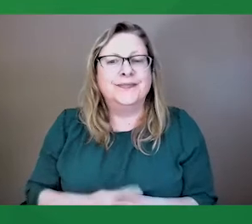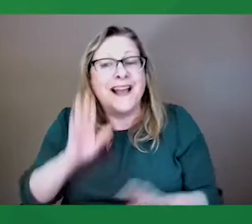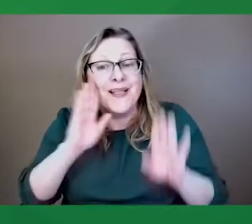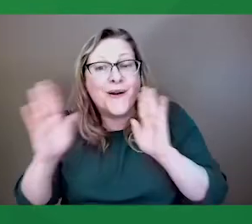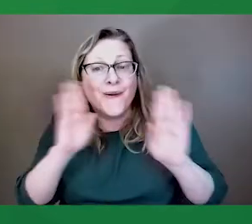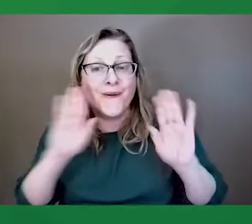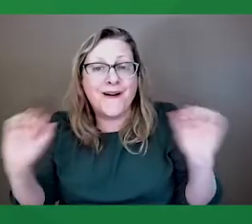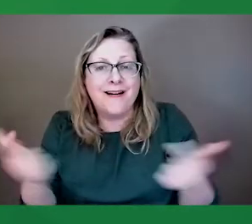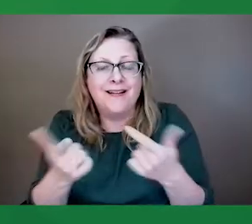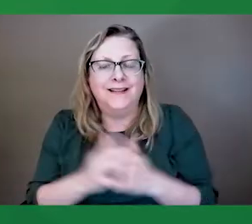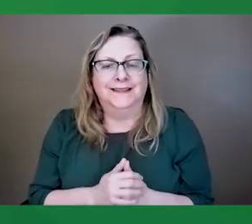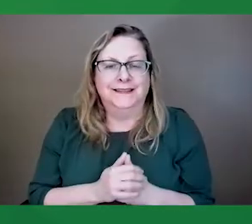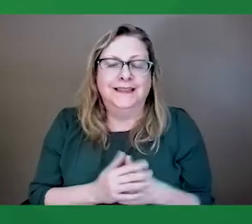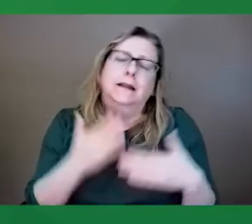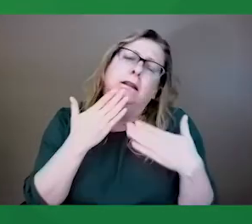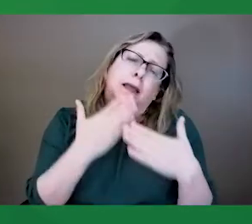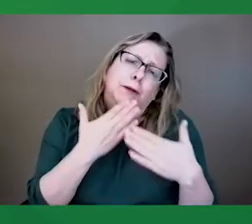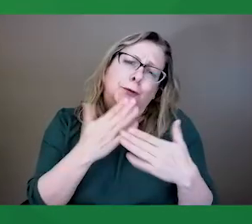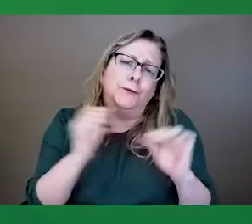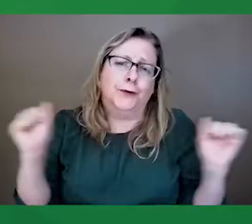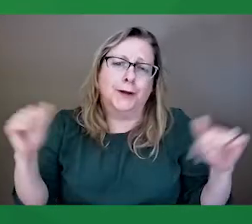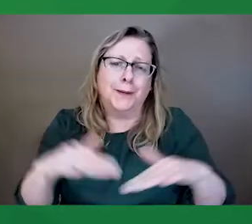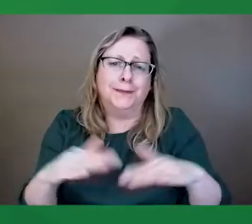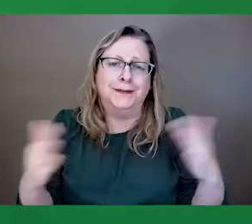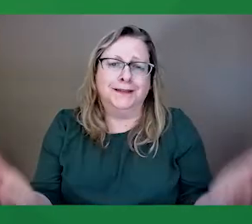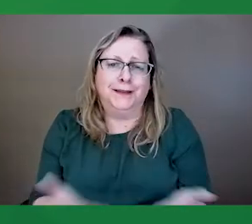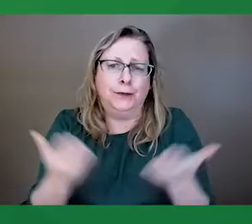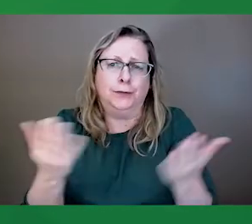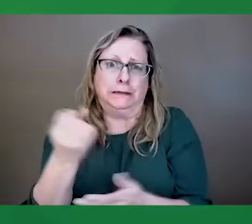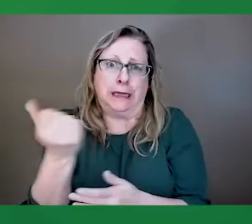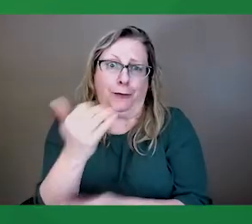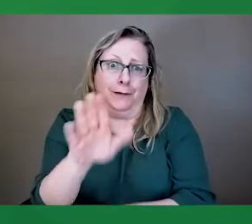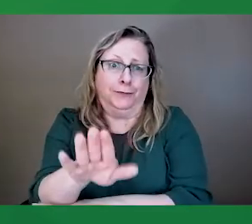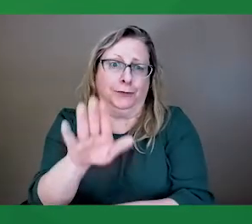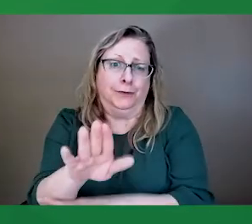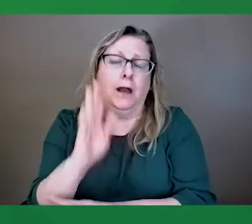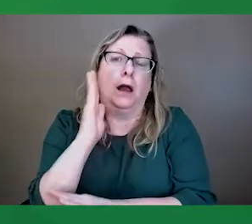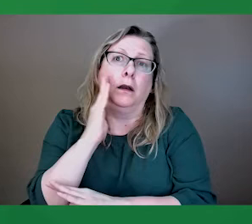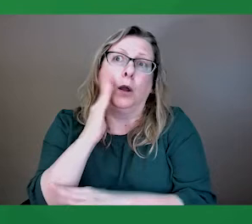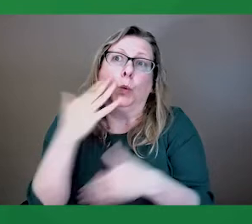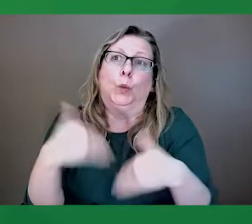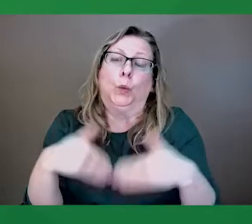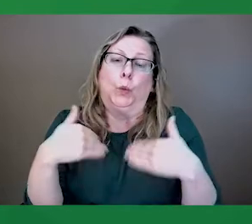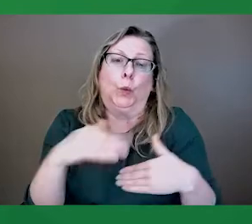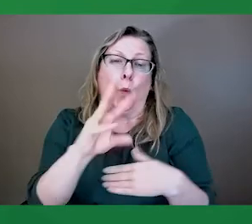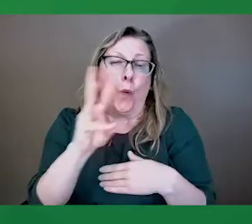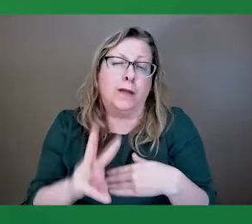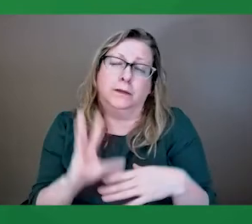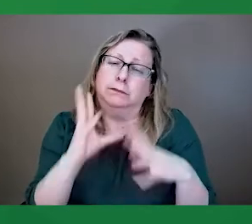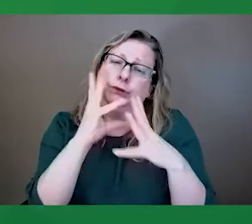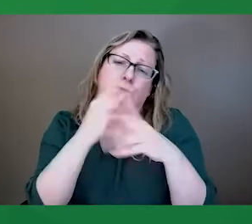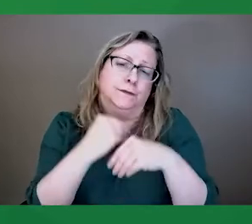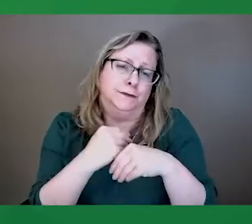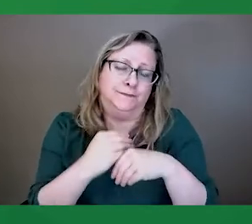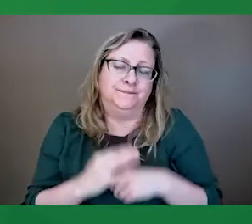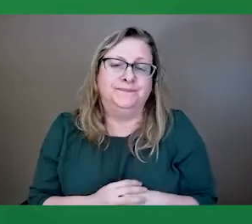Hi everybody. Thank you for being here on this Saturday afternoon. As Jenny said, it's beautiful weather.